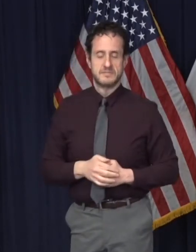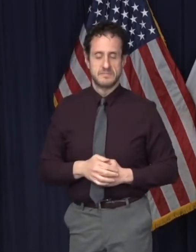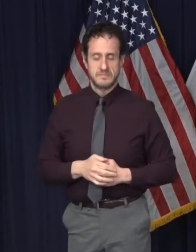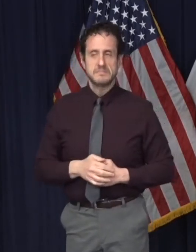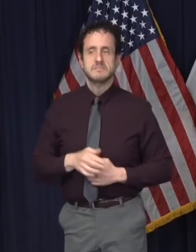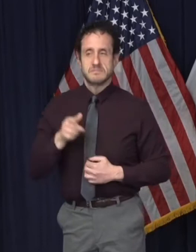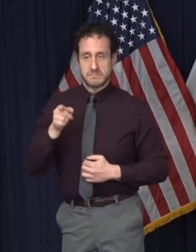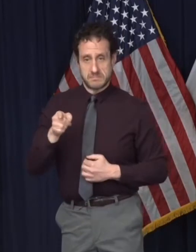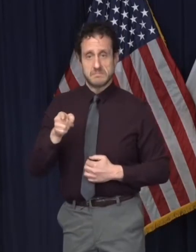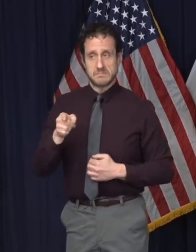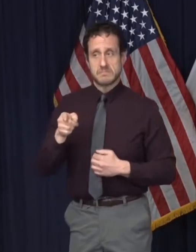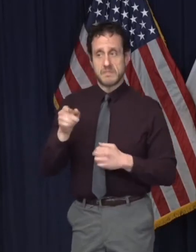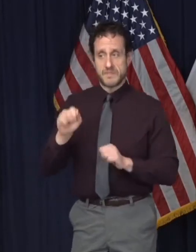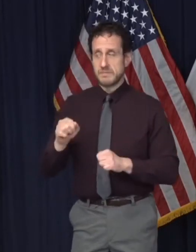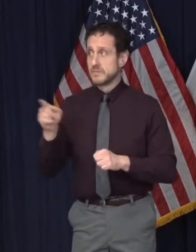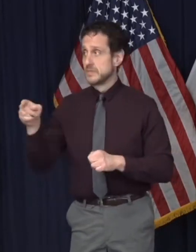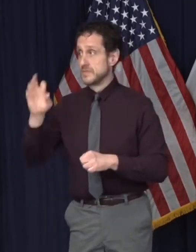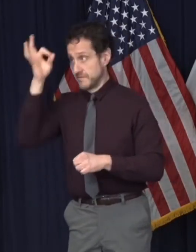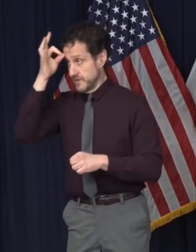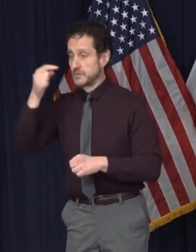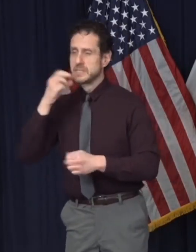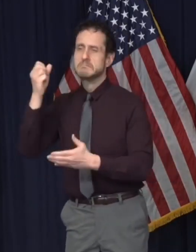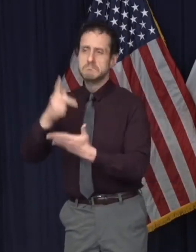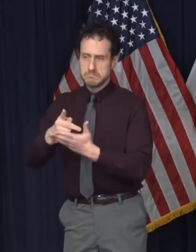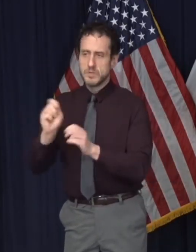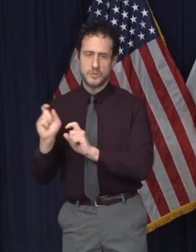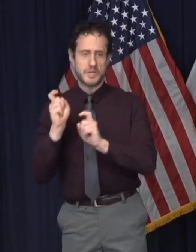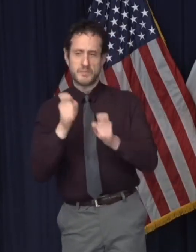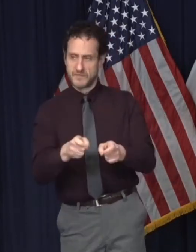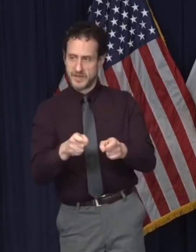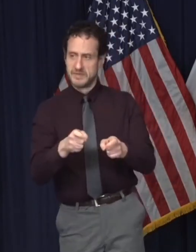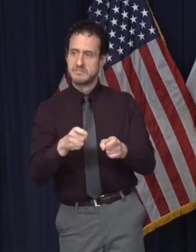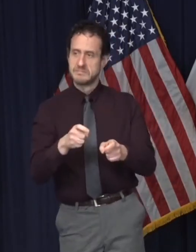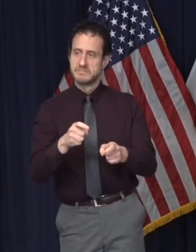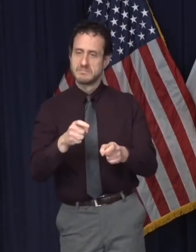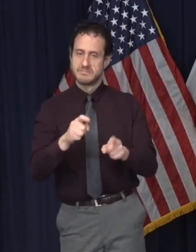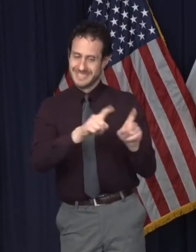AUTHORIZED UNDER AN EMERGENCY USE AUTHORIZATION TO PROVIDE COVID-19 TESTING TO CUSTOMERS